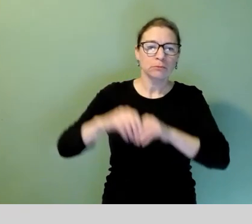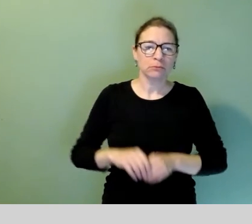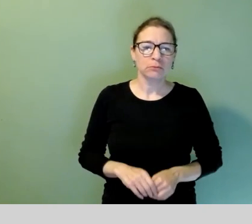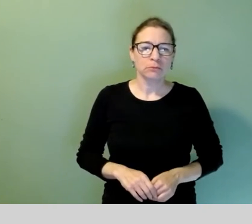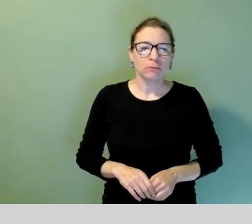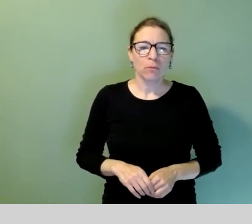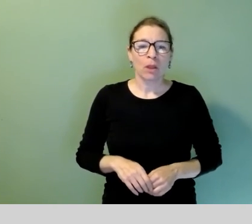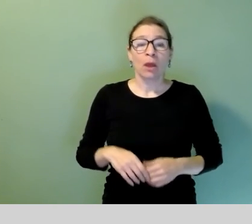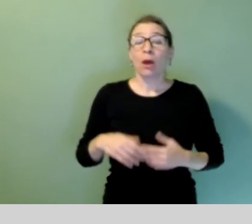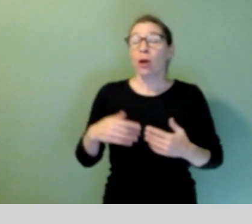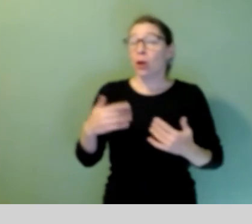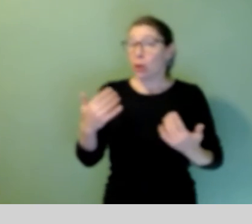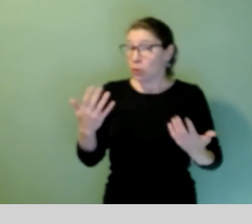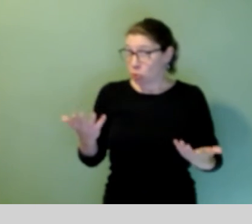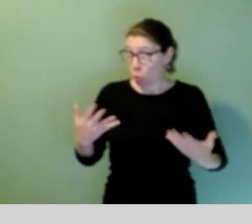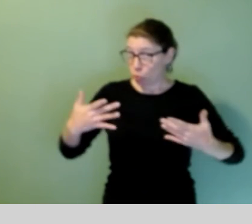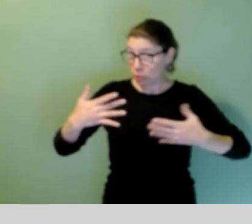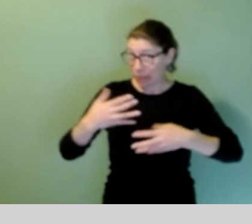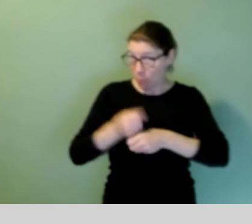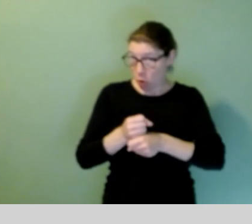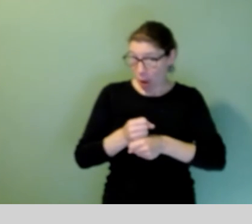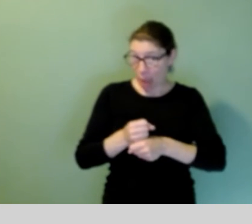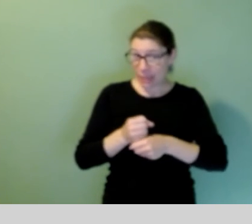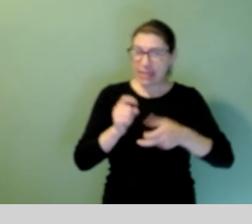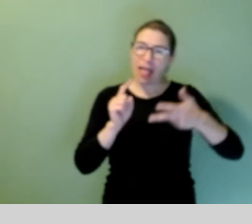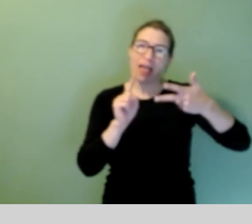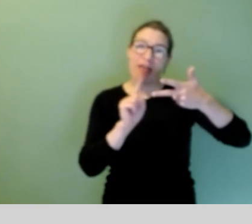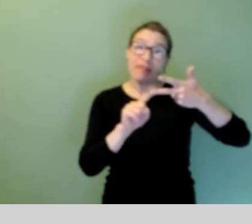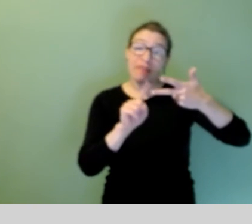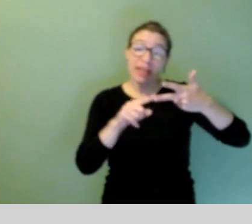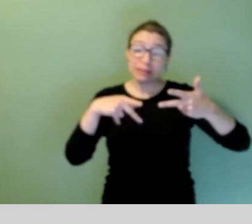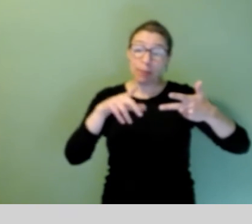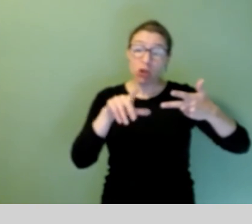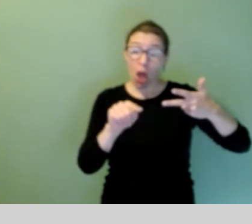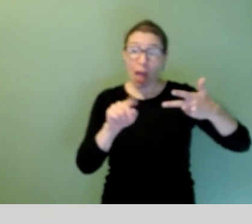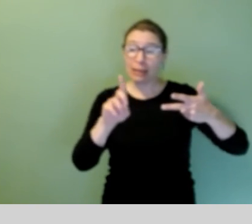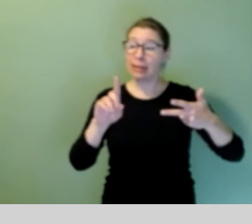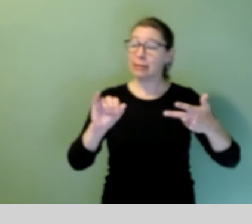So just to summarize, so this plot will accept the same kind